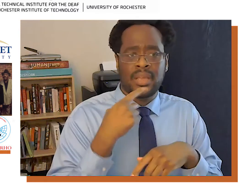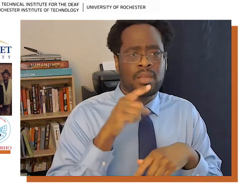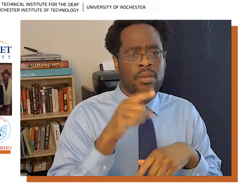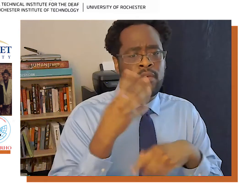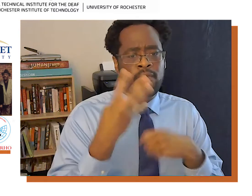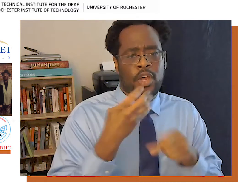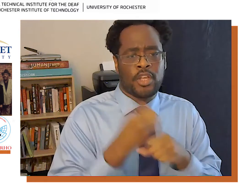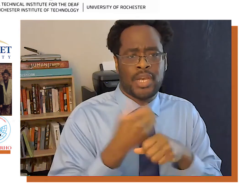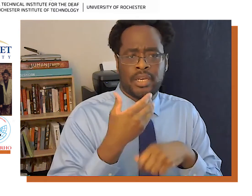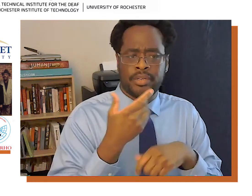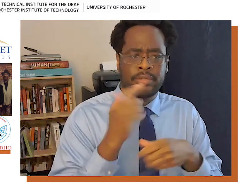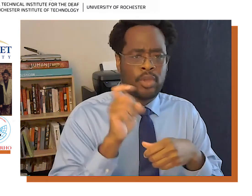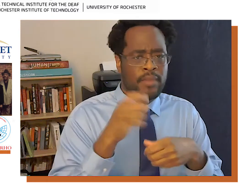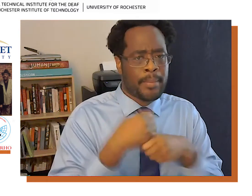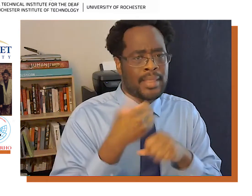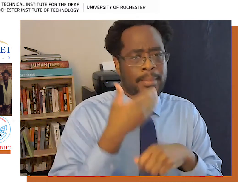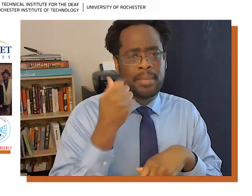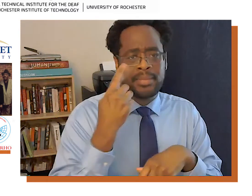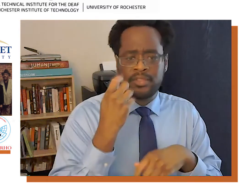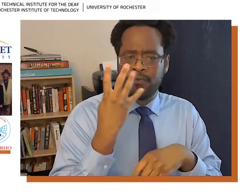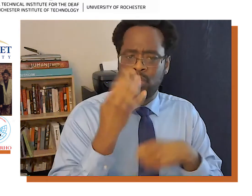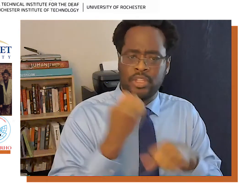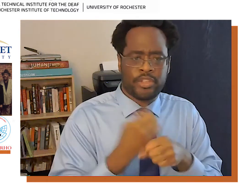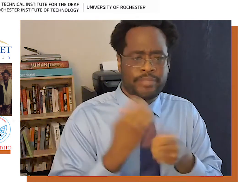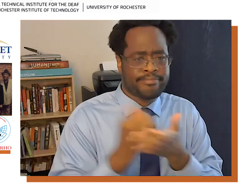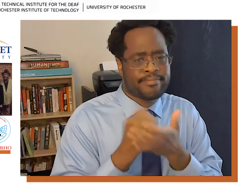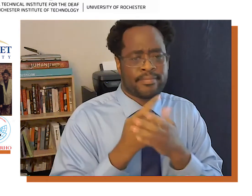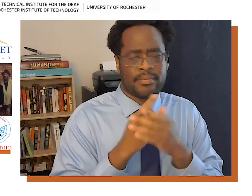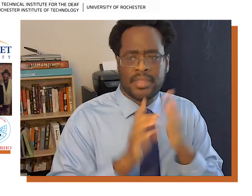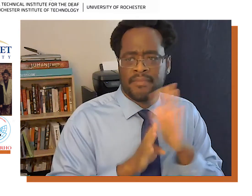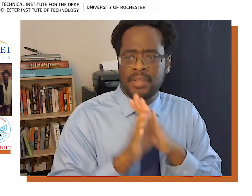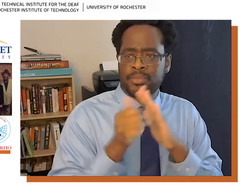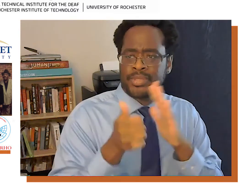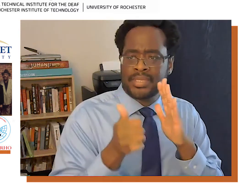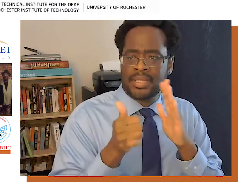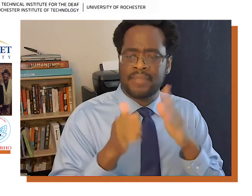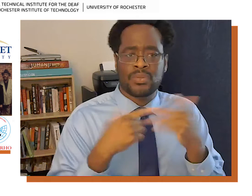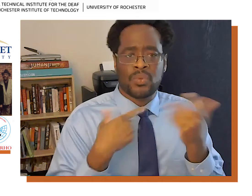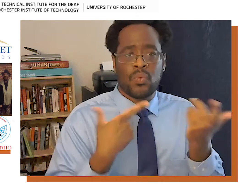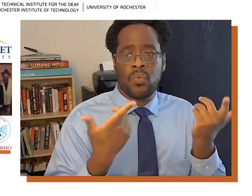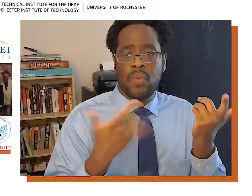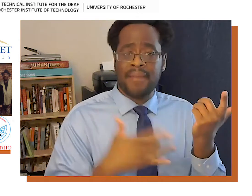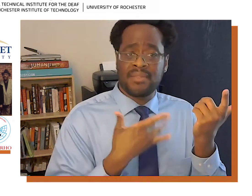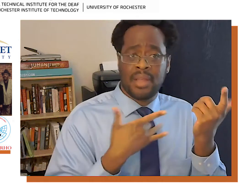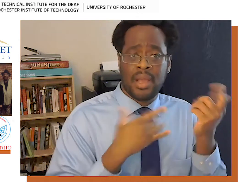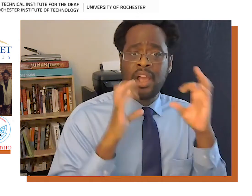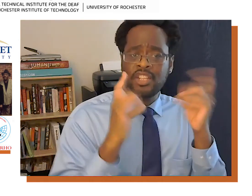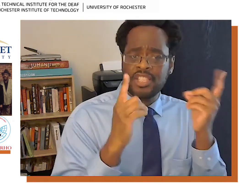and I remember the quote that you have to make the best of those 4 years in college to develop yourself and find yourself,